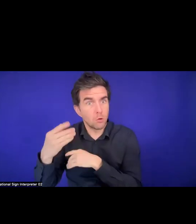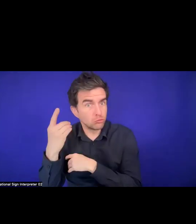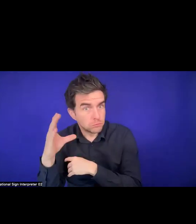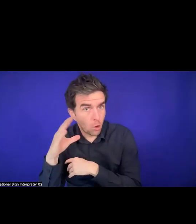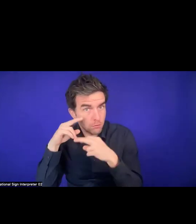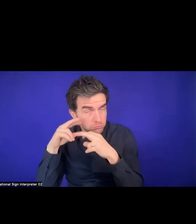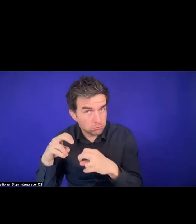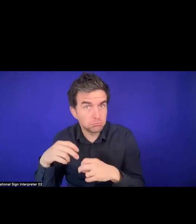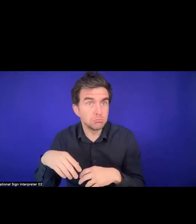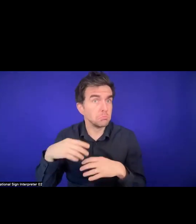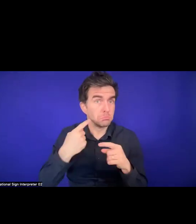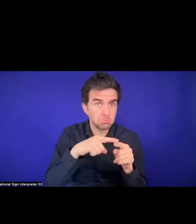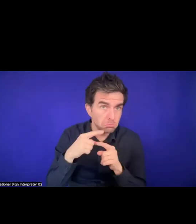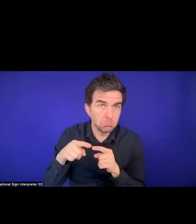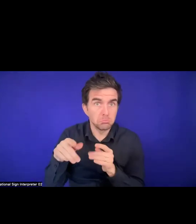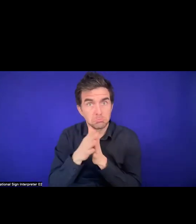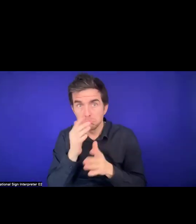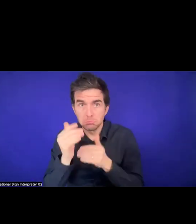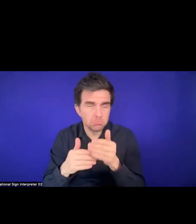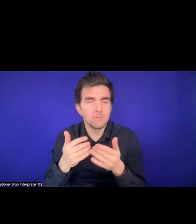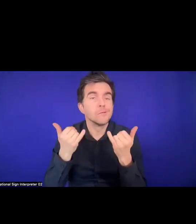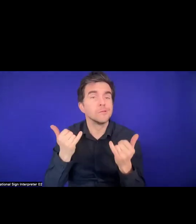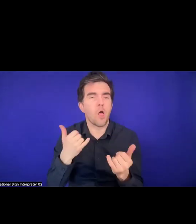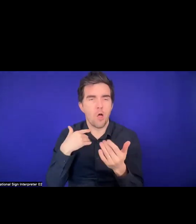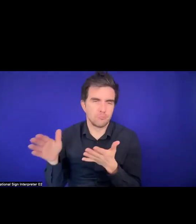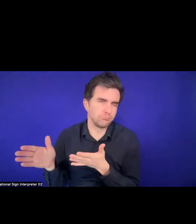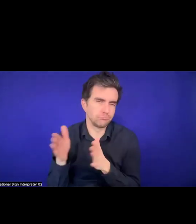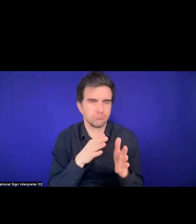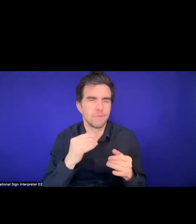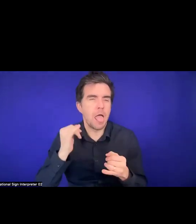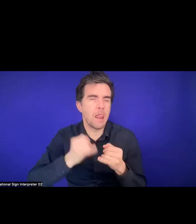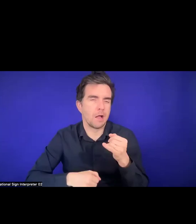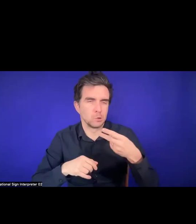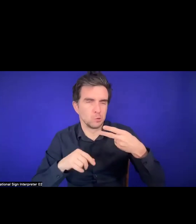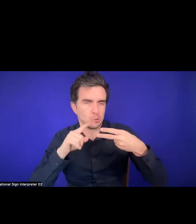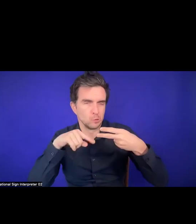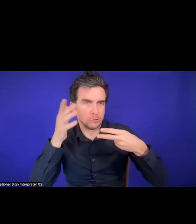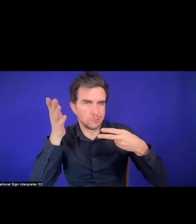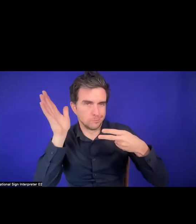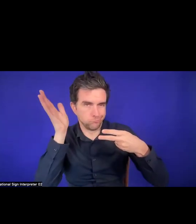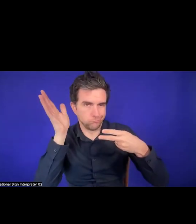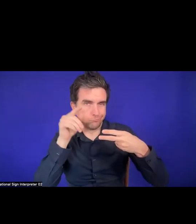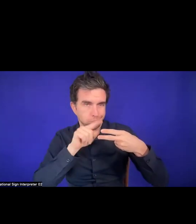to our final two speakers for today, who are two fellows who have recently commenced